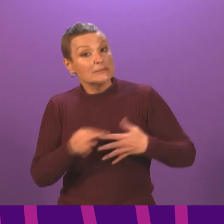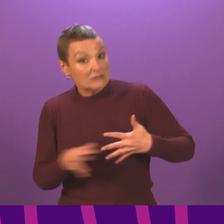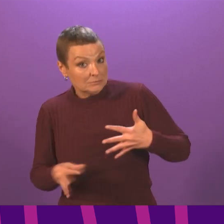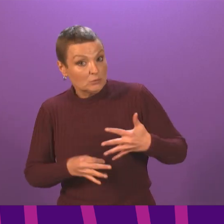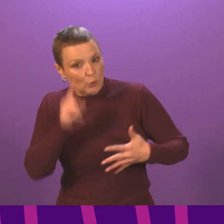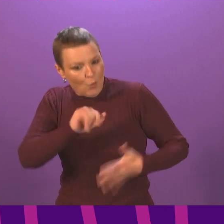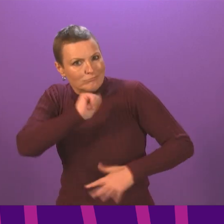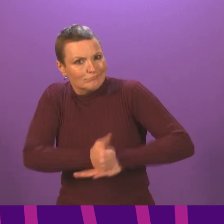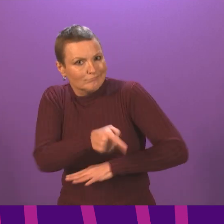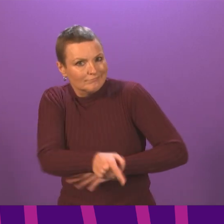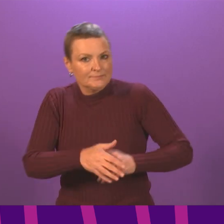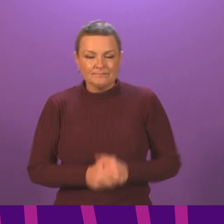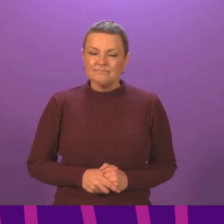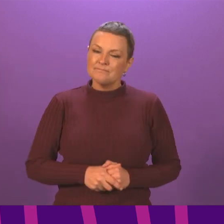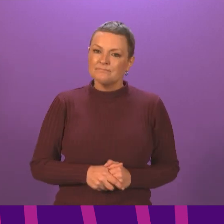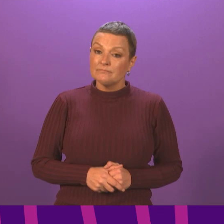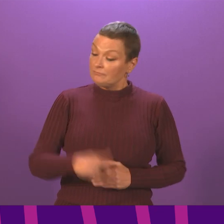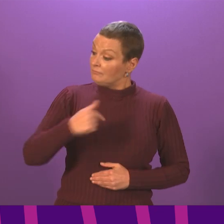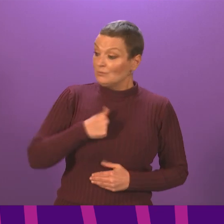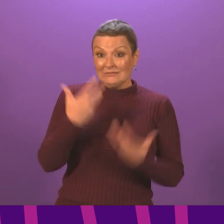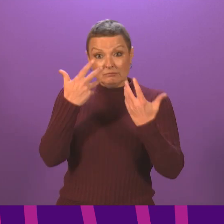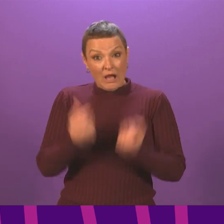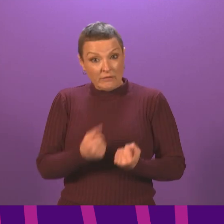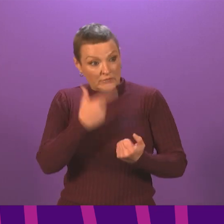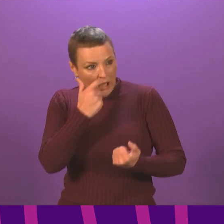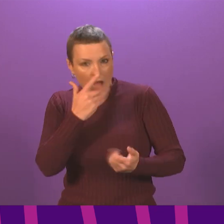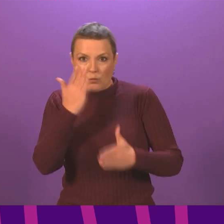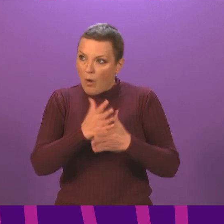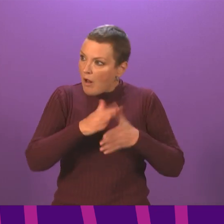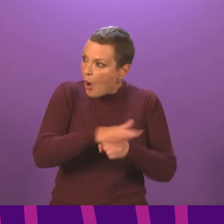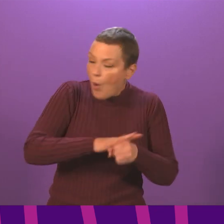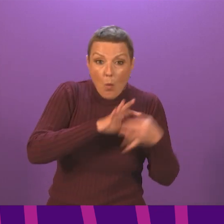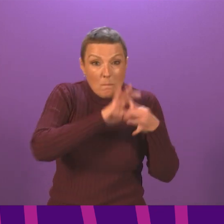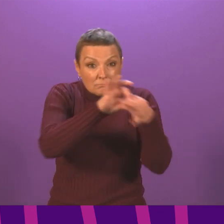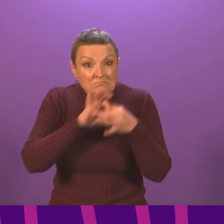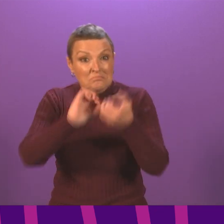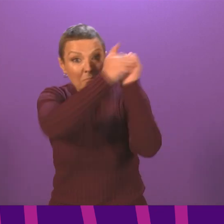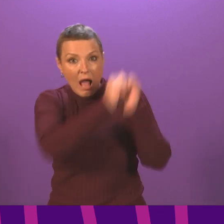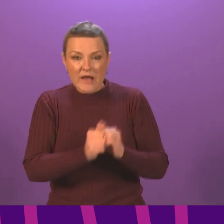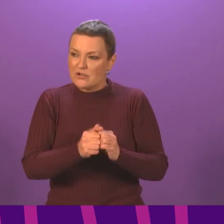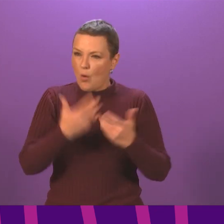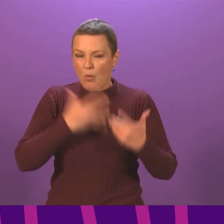Our testing capability now enables us to work with local partners to trial whole-community